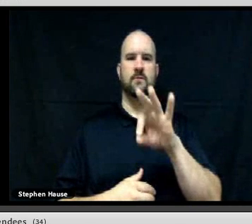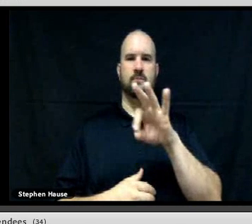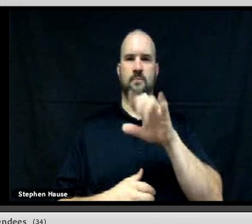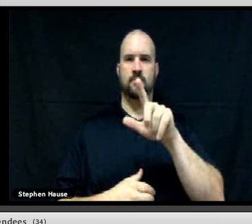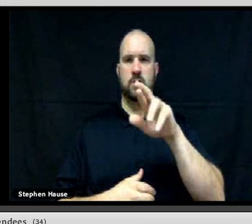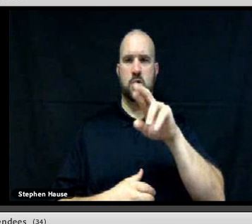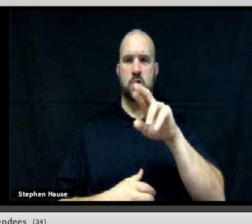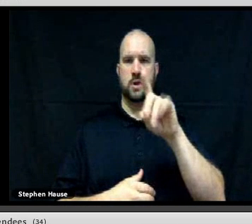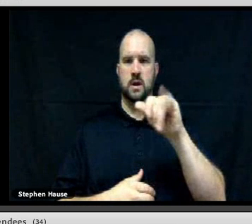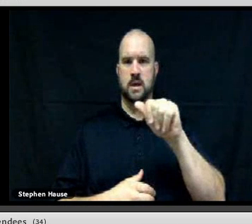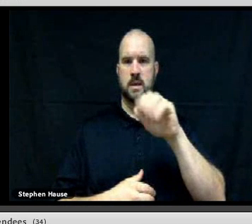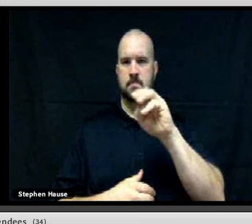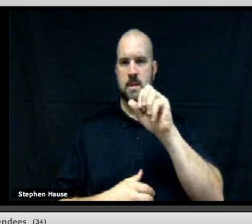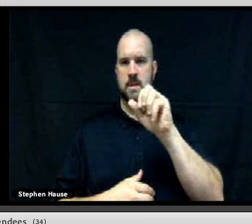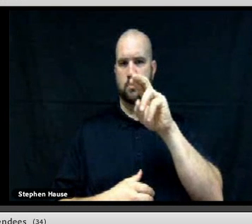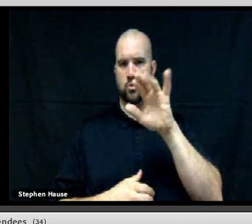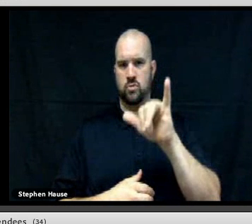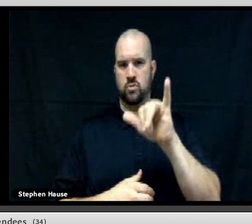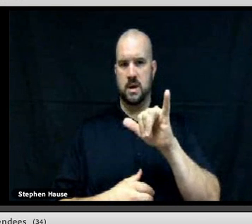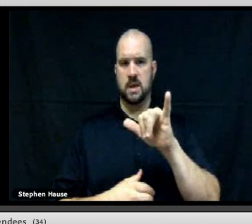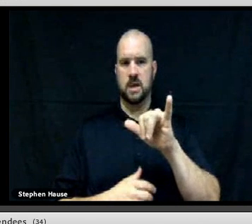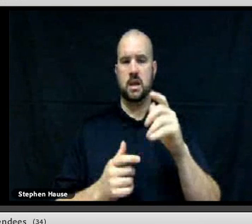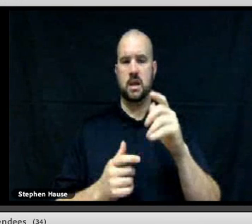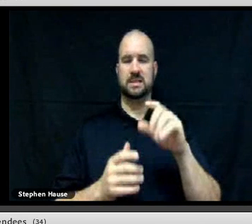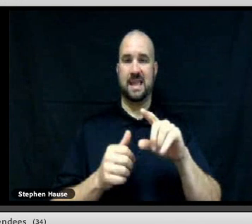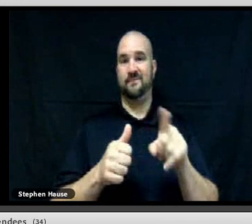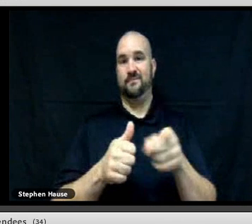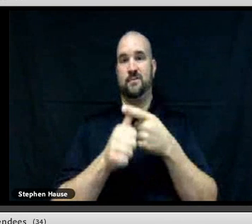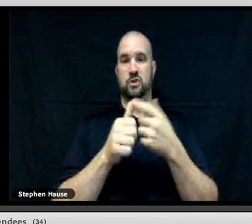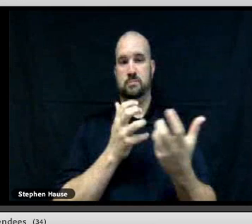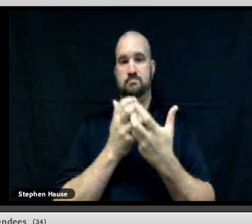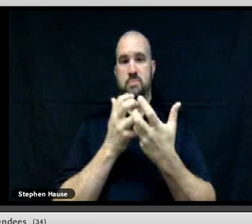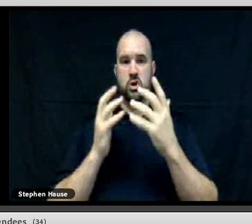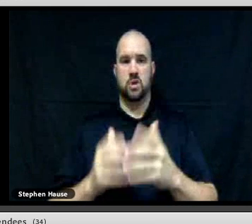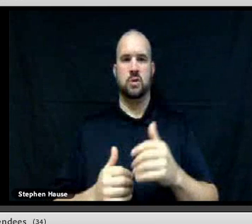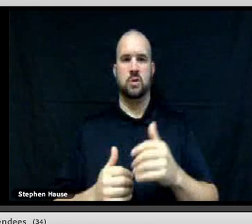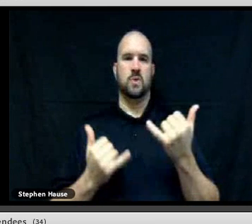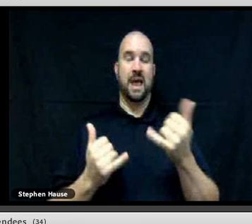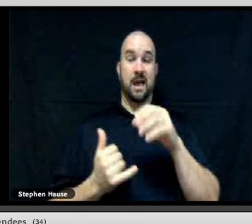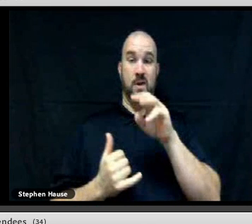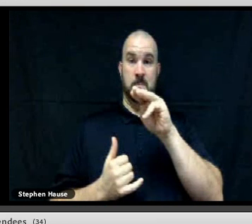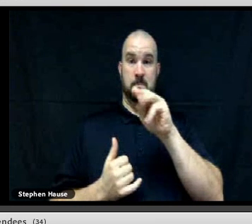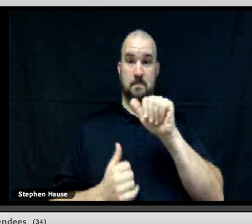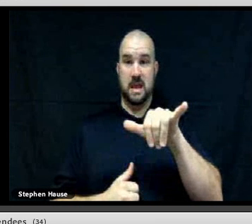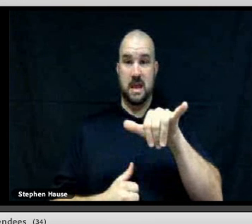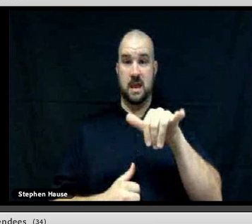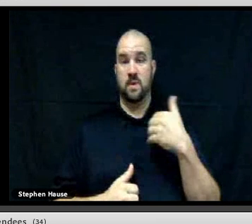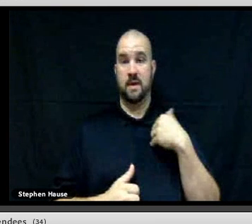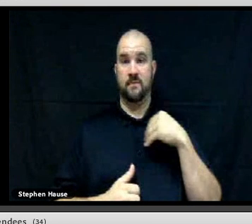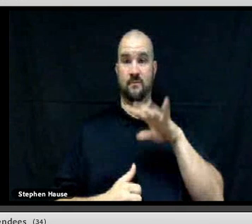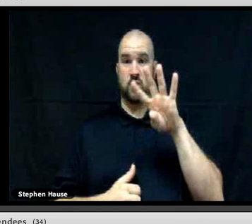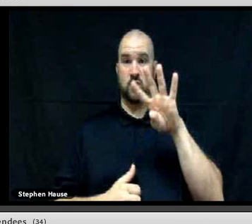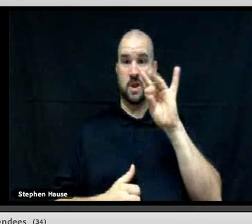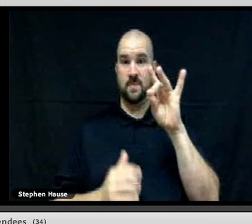brought us up to 148,000 records, uh, available in DPLA from five different content partners.